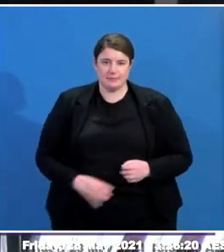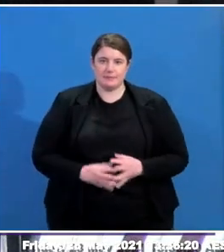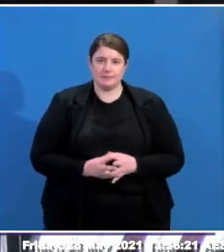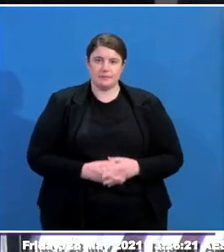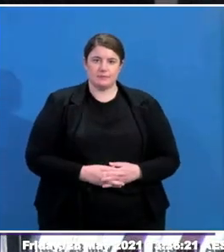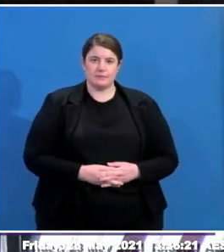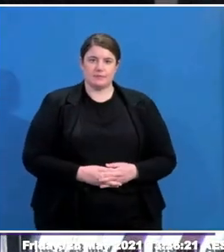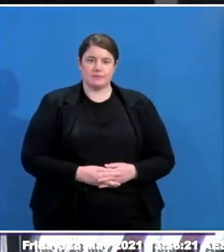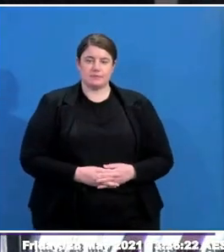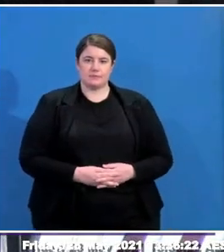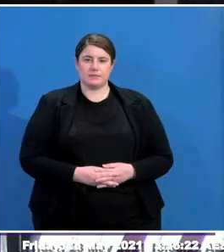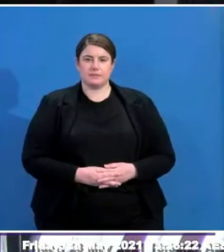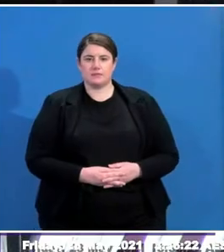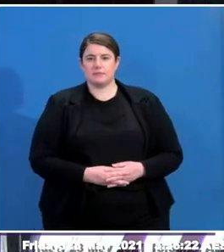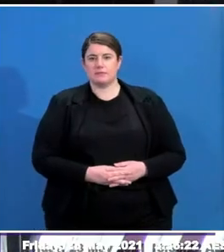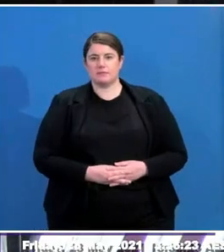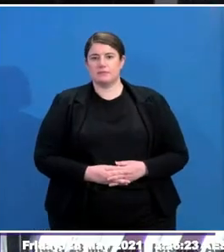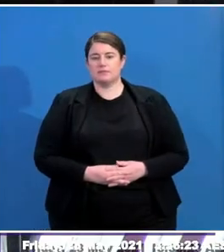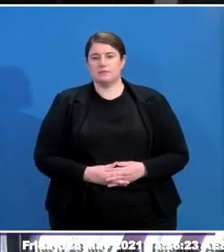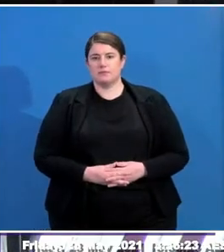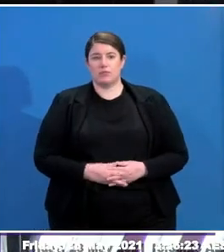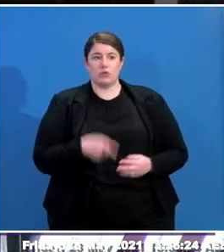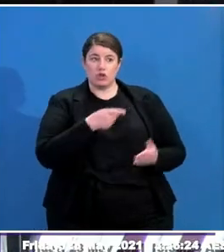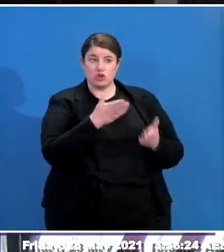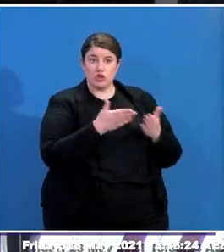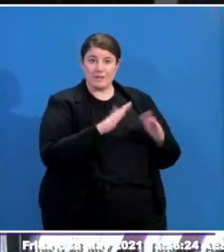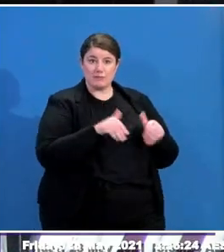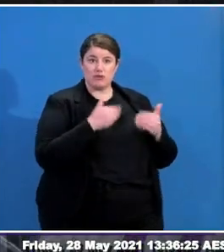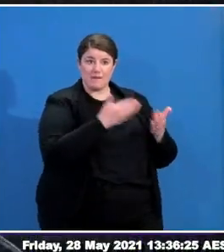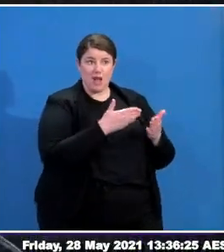And what is the relevance of the operational capacity of the service provider?